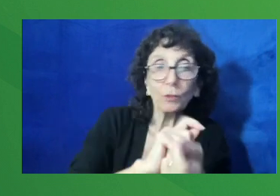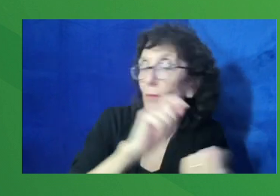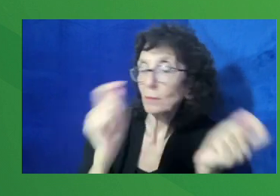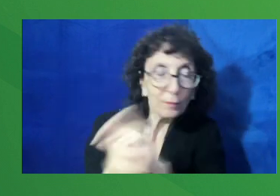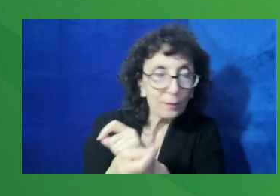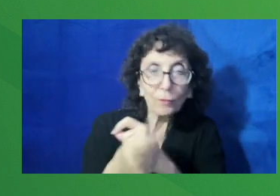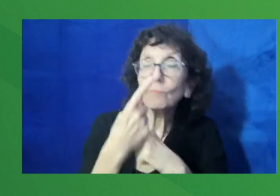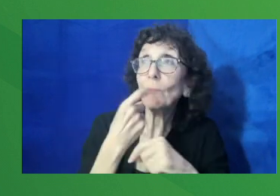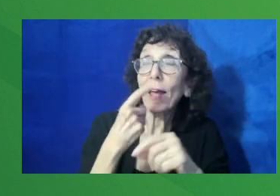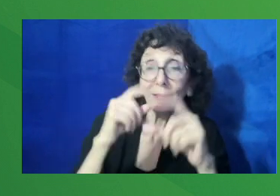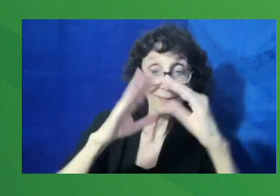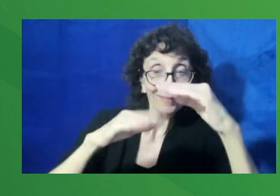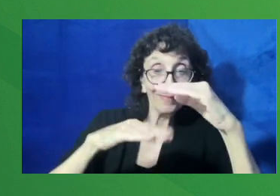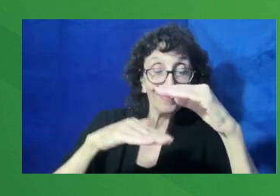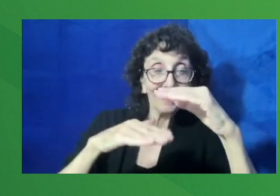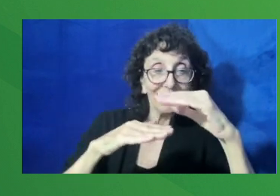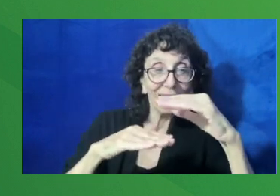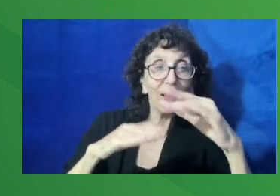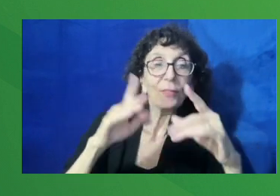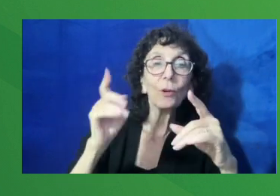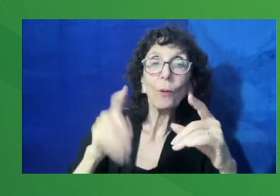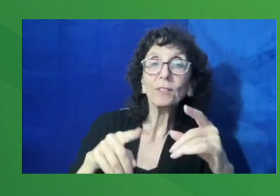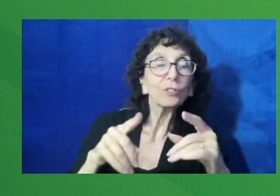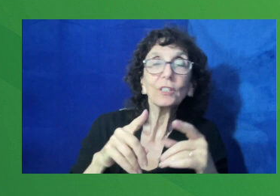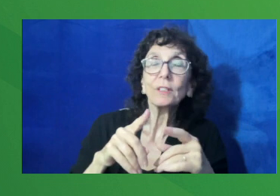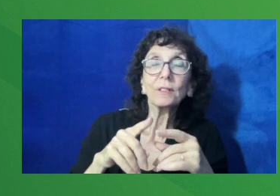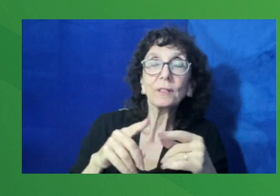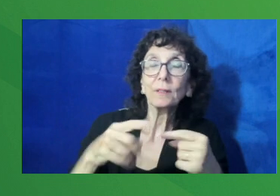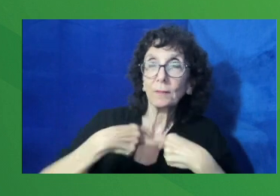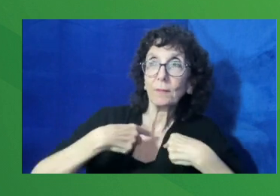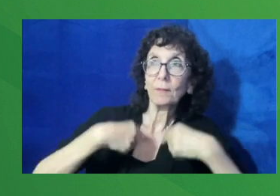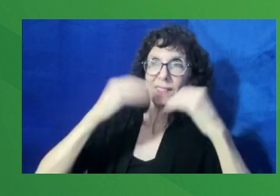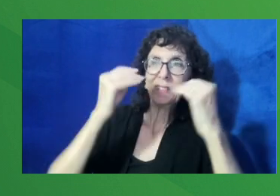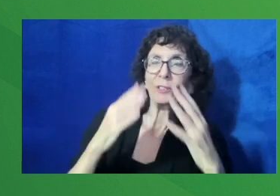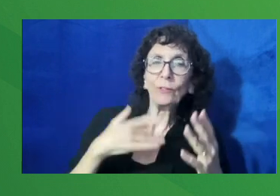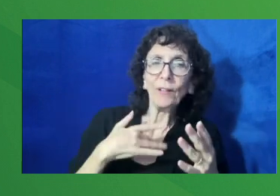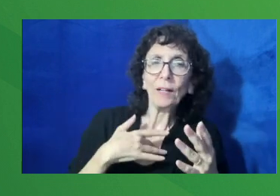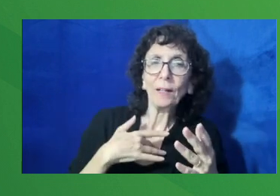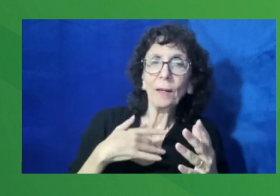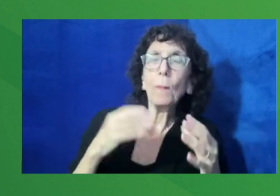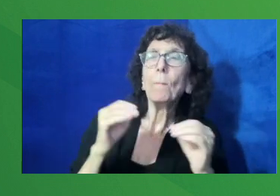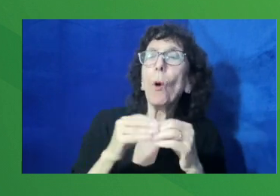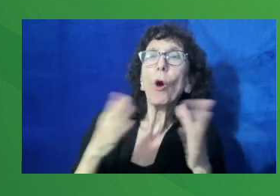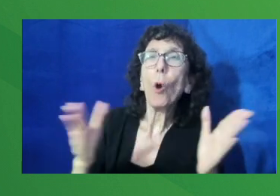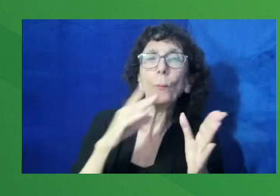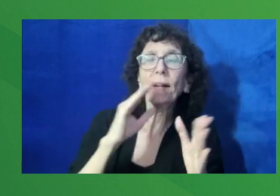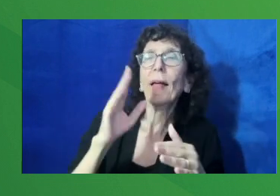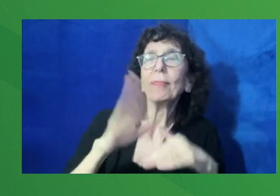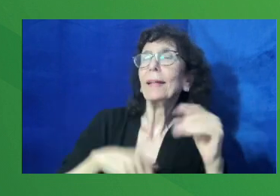opened up the inquiry questions to what he felt were much more open and discussable questions.